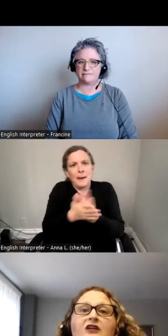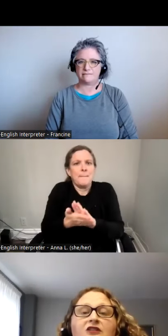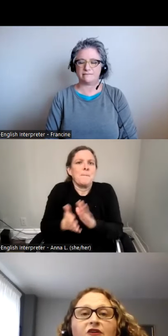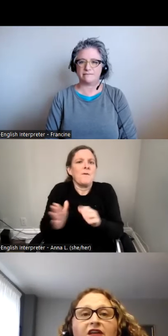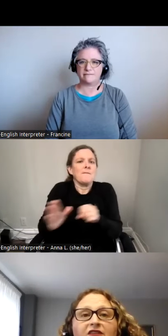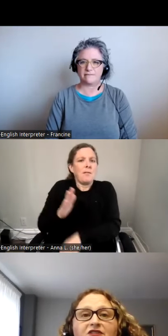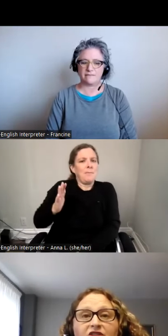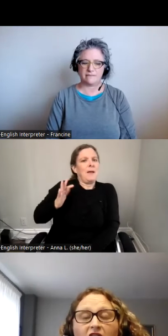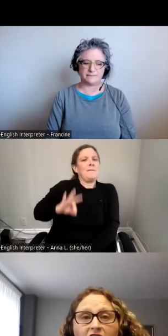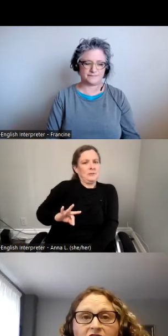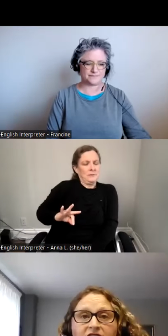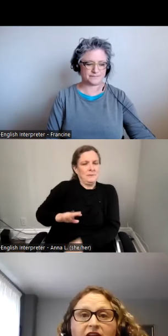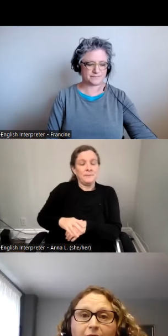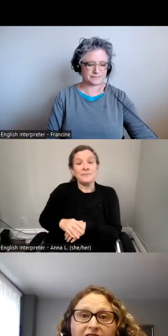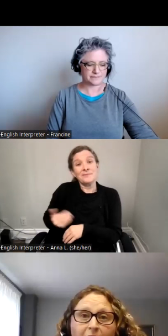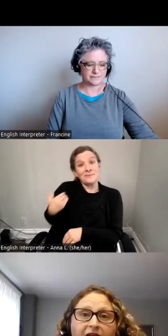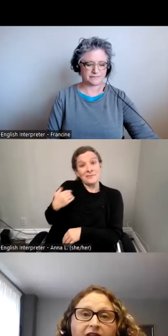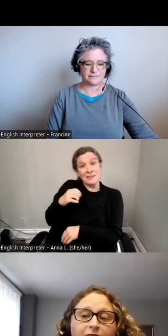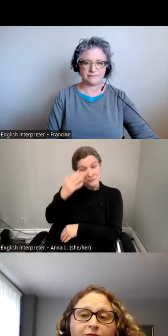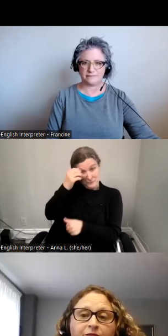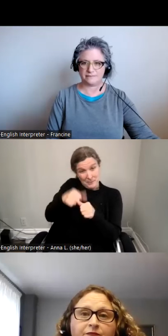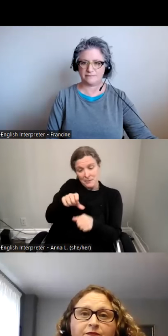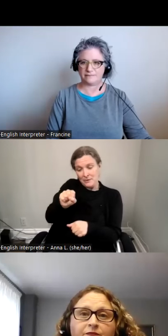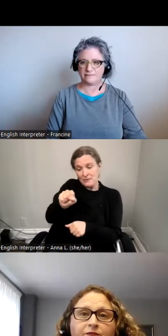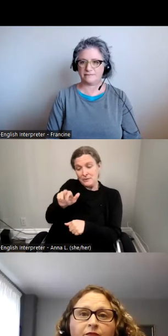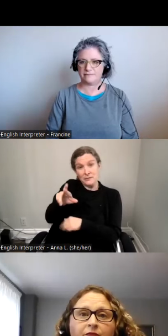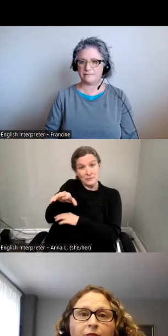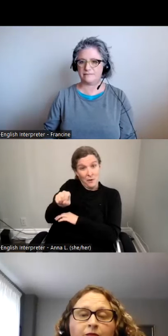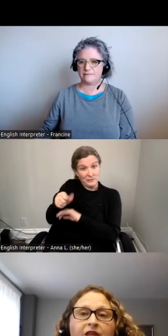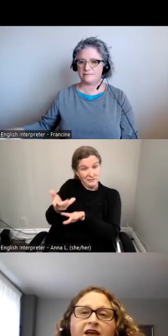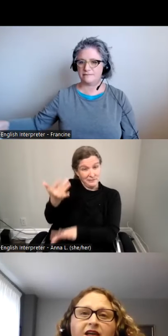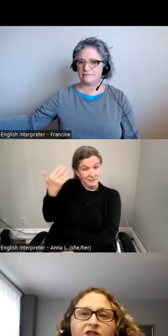O'clock for the Full Benefit